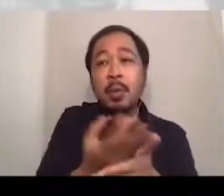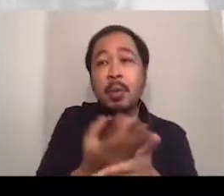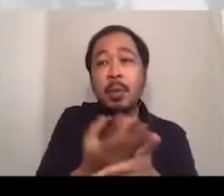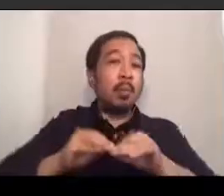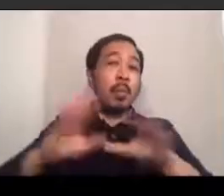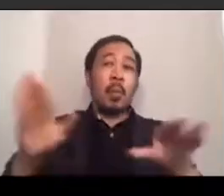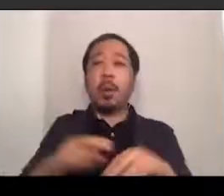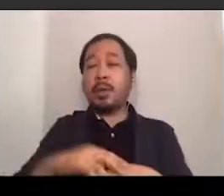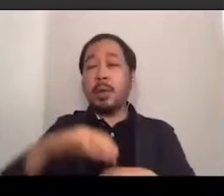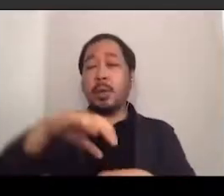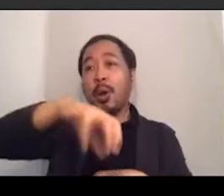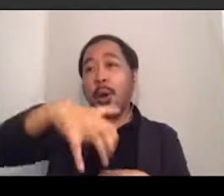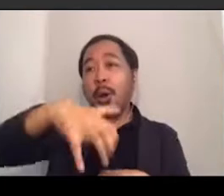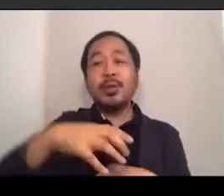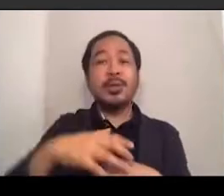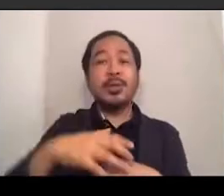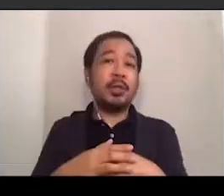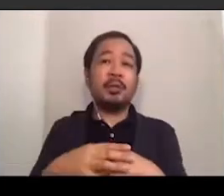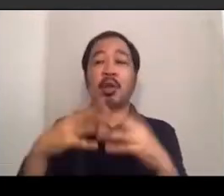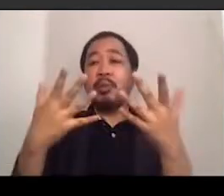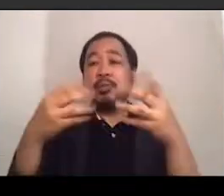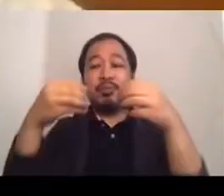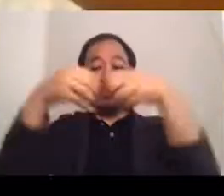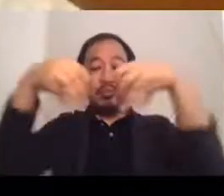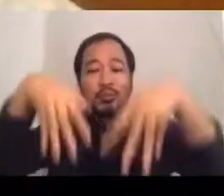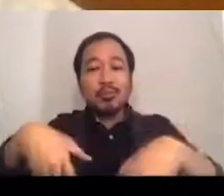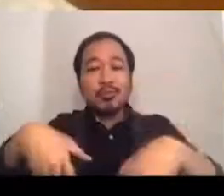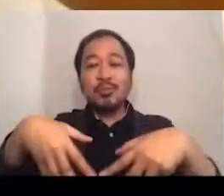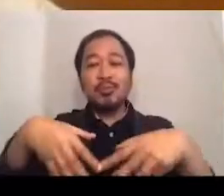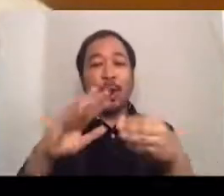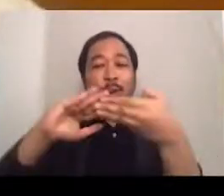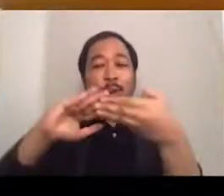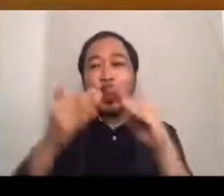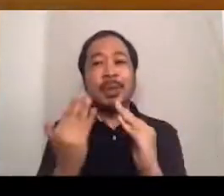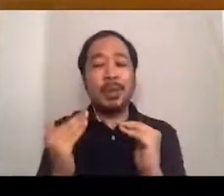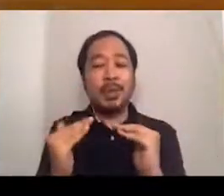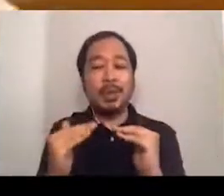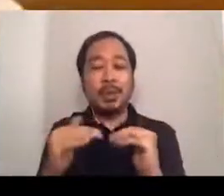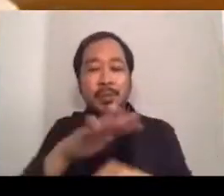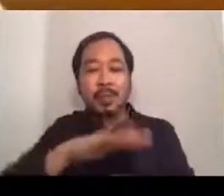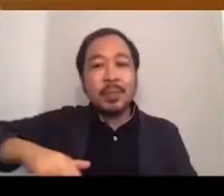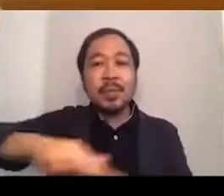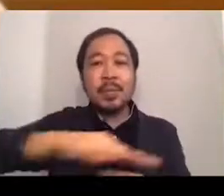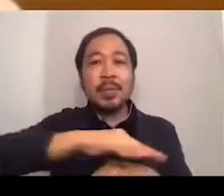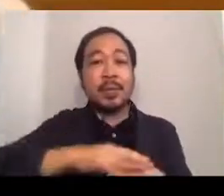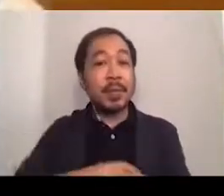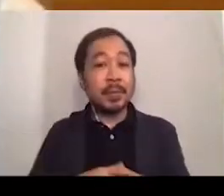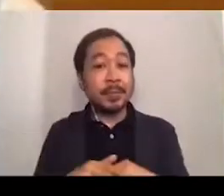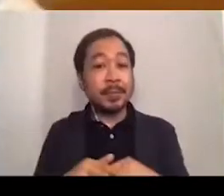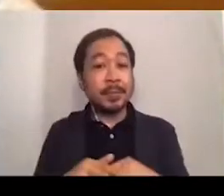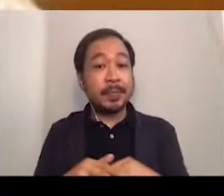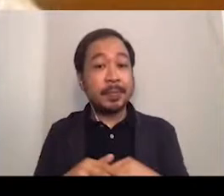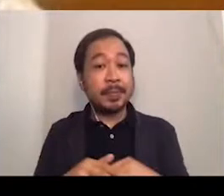OK, thank you. Can I turn on my video, is it OK?